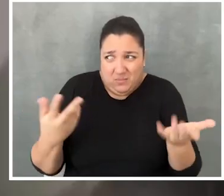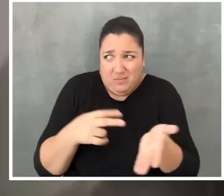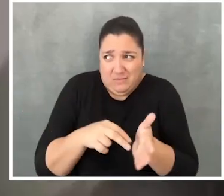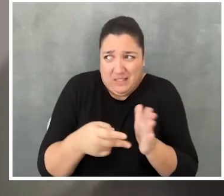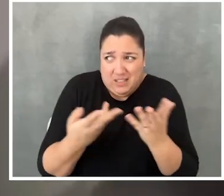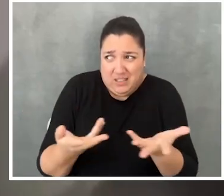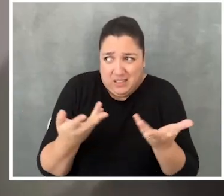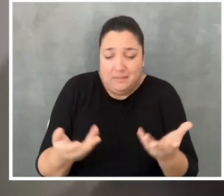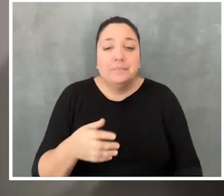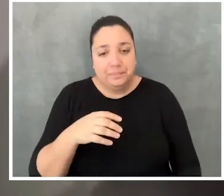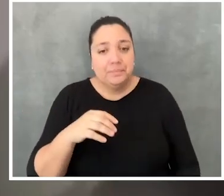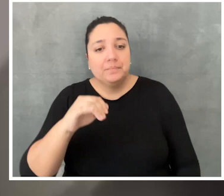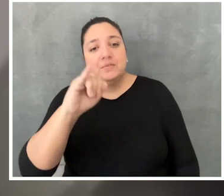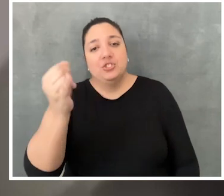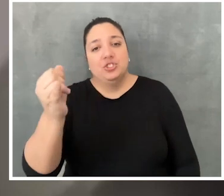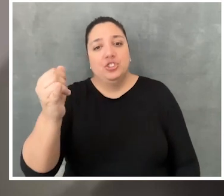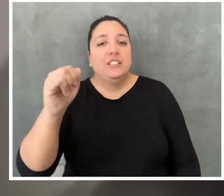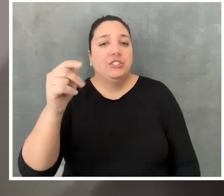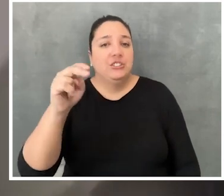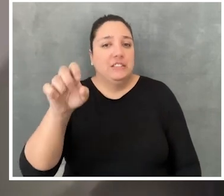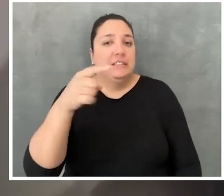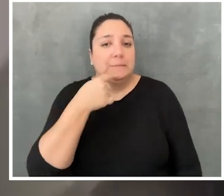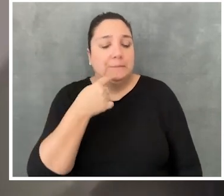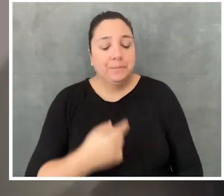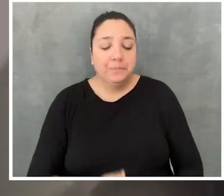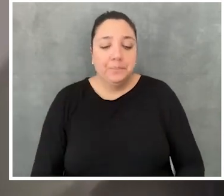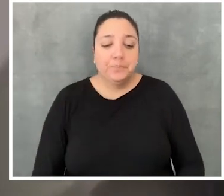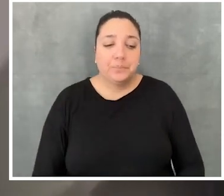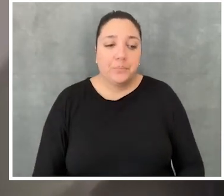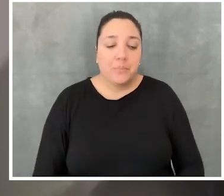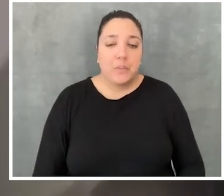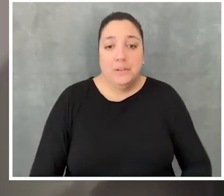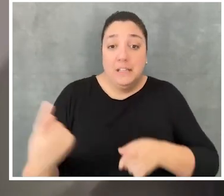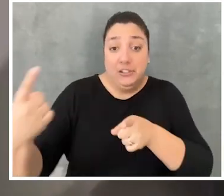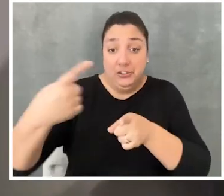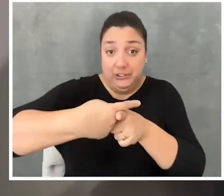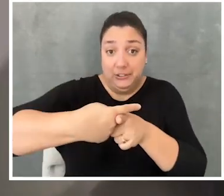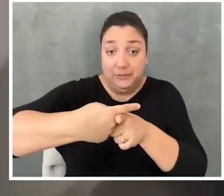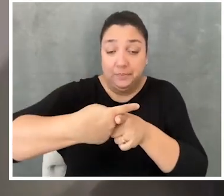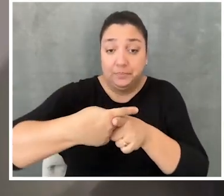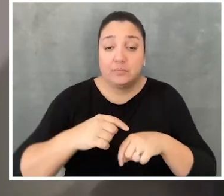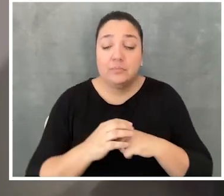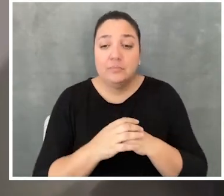Absolutely, so intersectionality really looks at how people's identities intersect